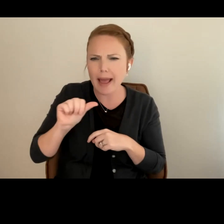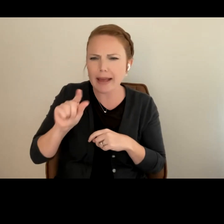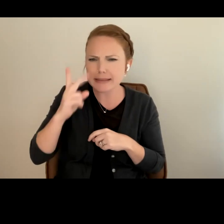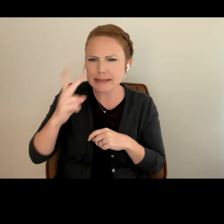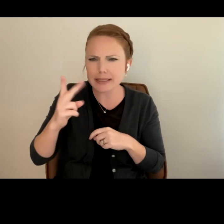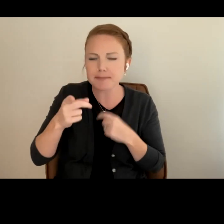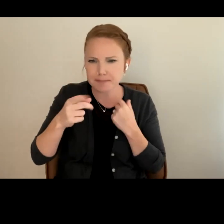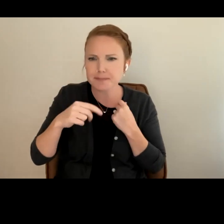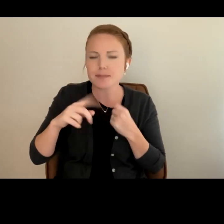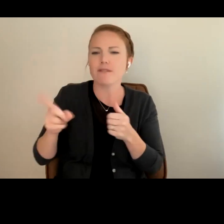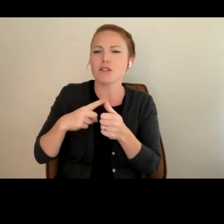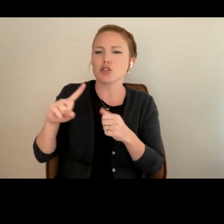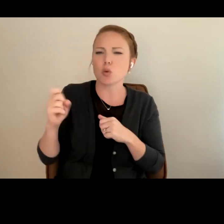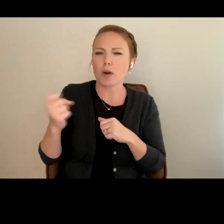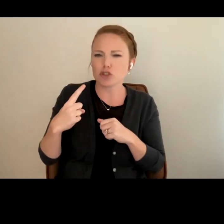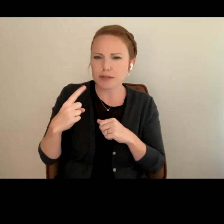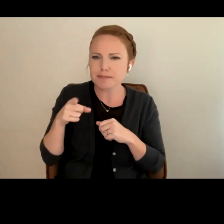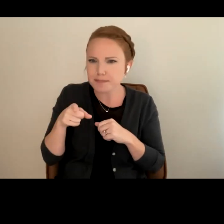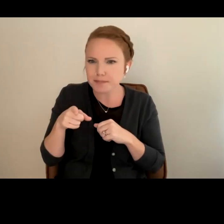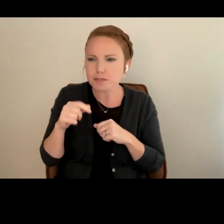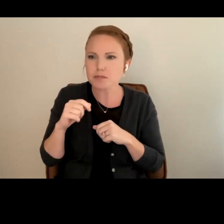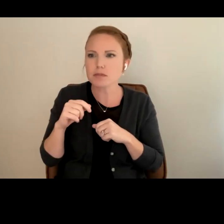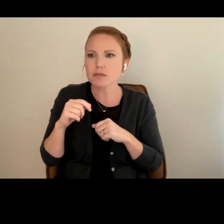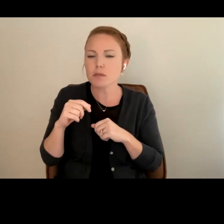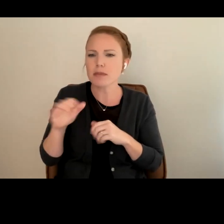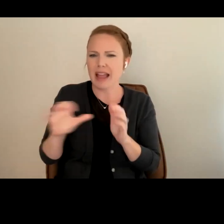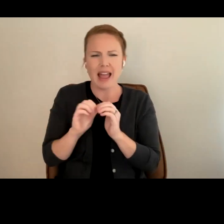And the first question as I grab a couple of links, how can we accommodate our third-party vendors